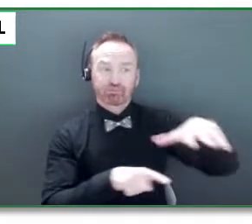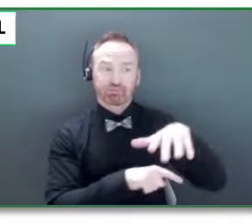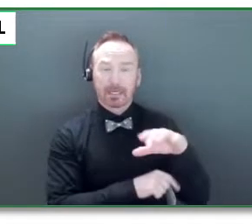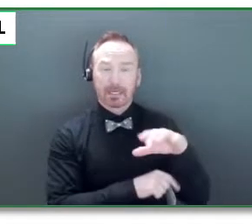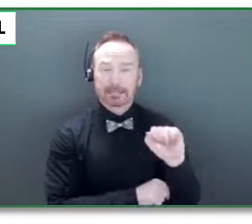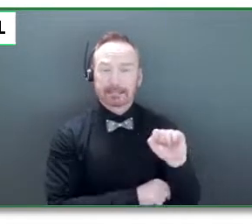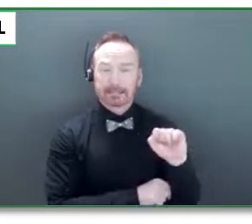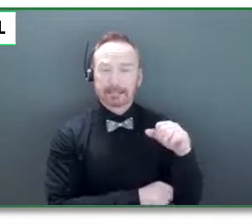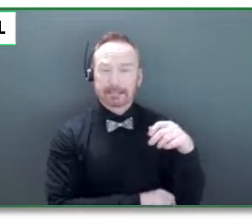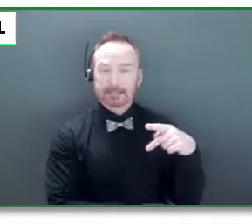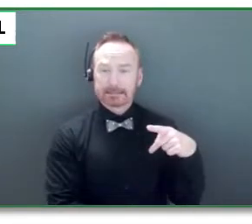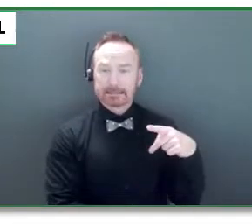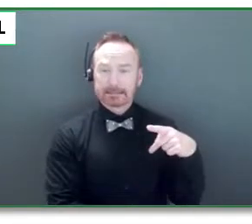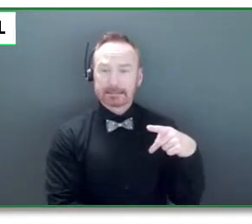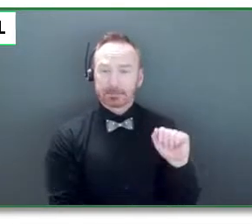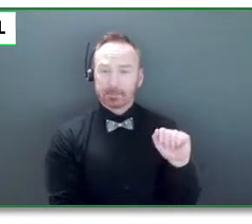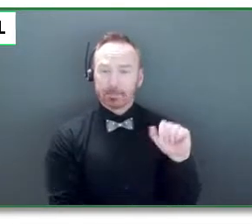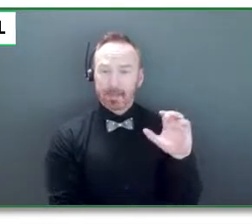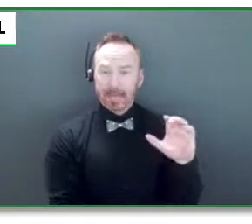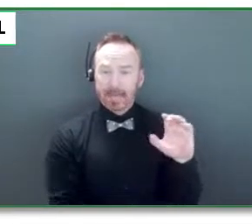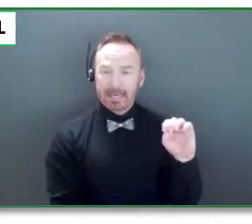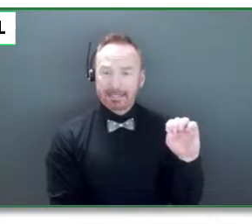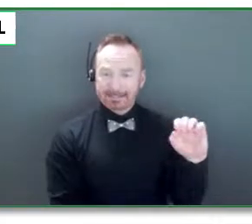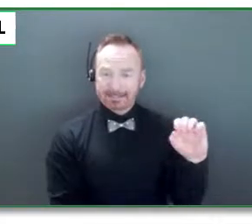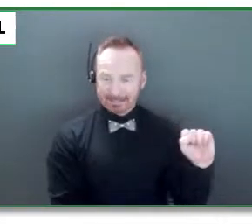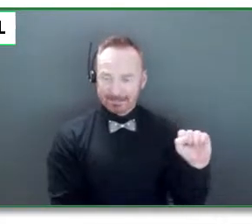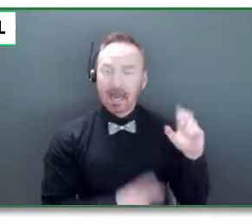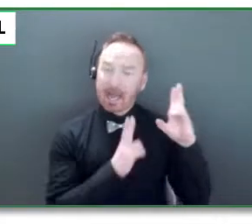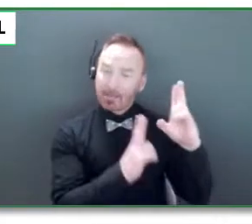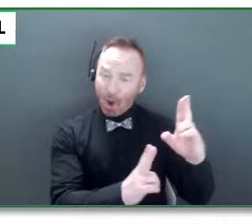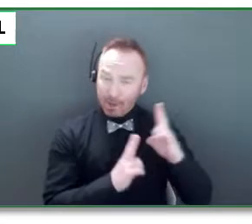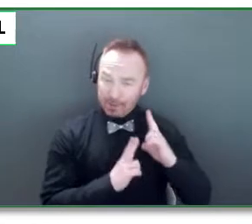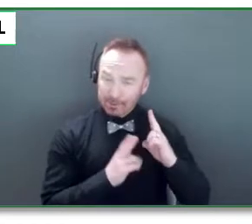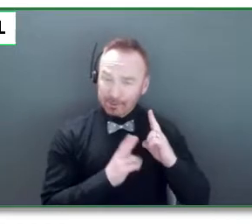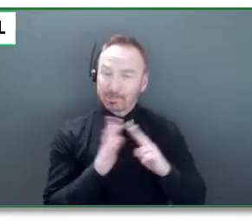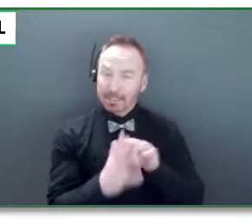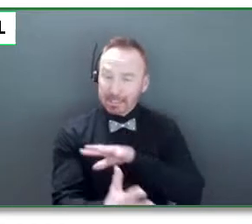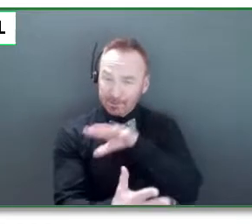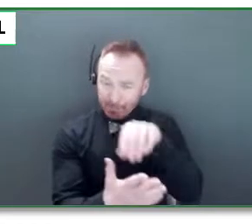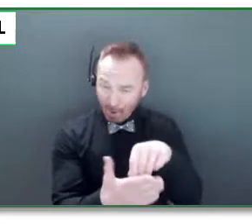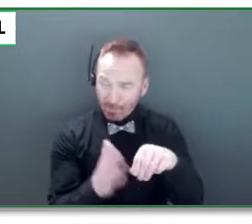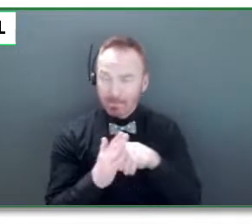though we can't be in person. So as mentioned um I have both the